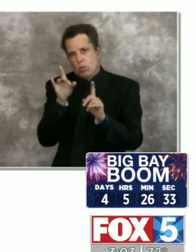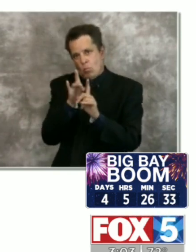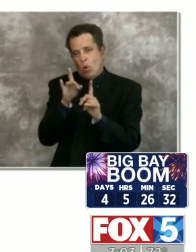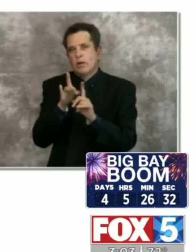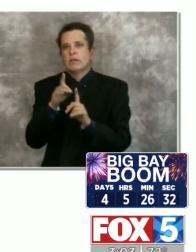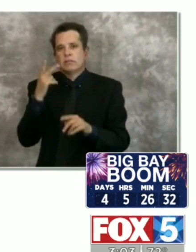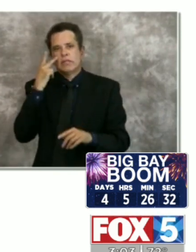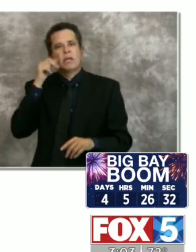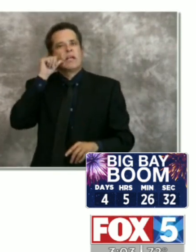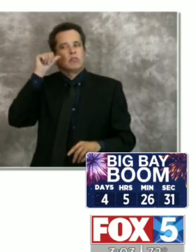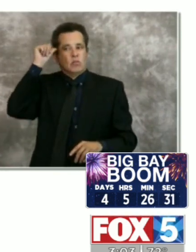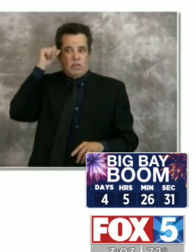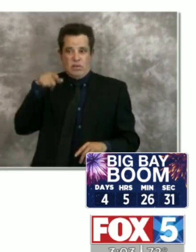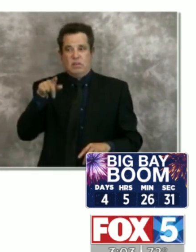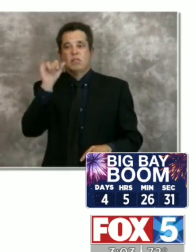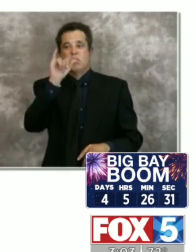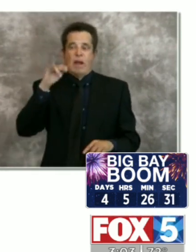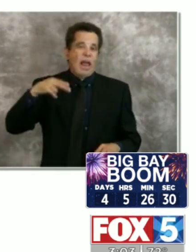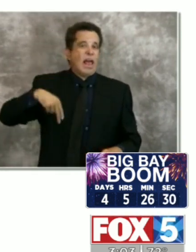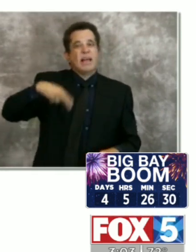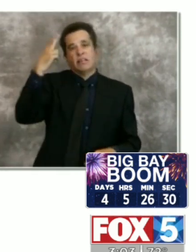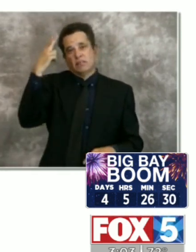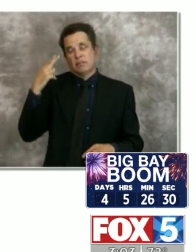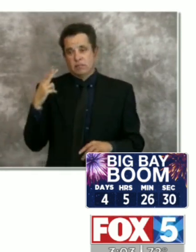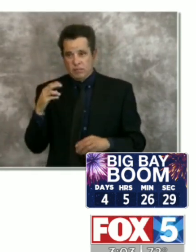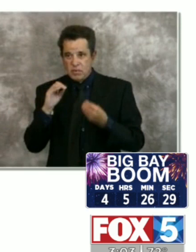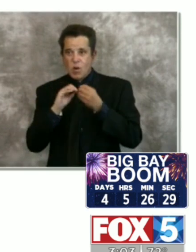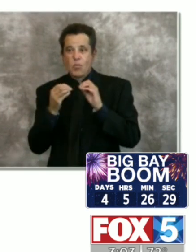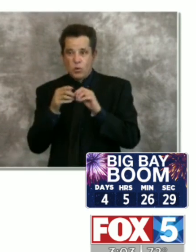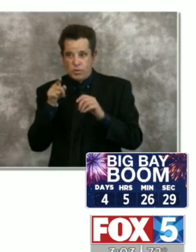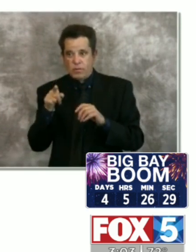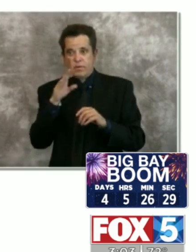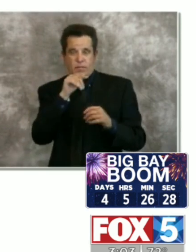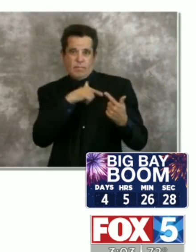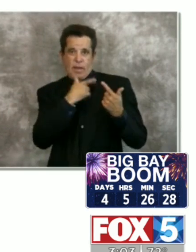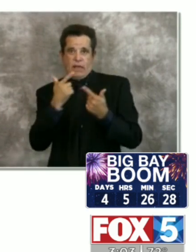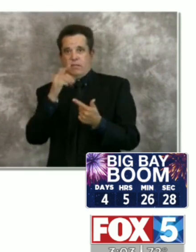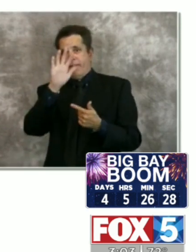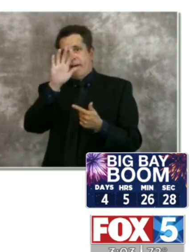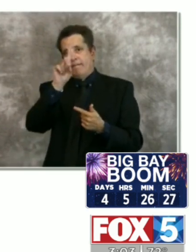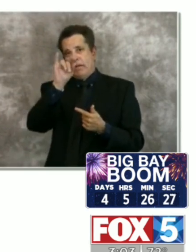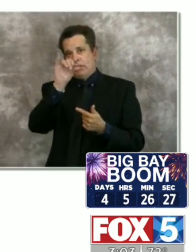SLIDE SHOWS. THE NEW BY-DATE REPORTAGE. AND YOU CAN